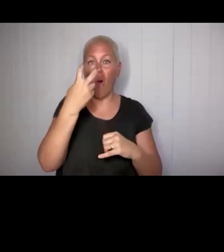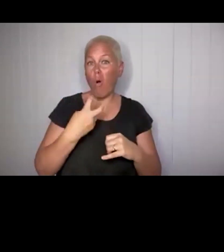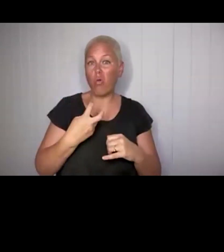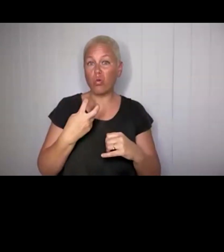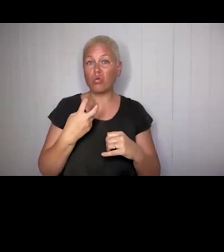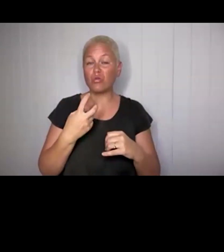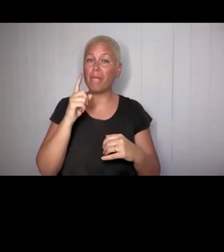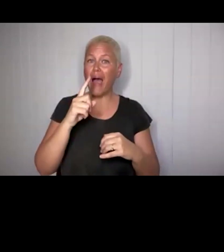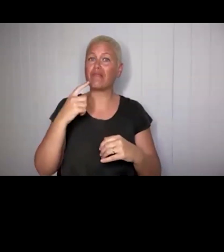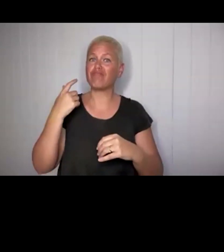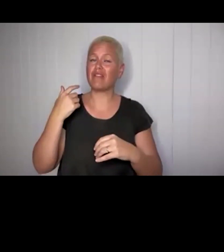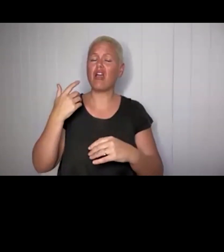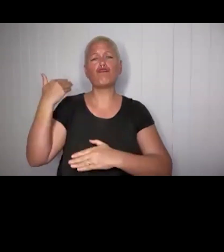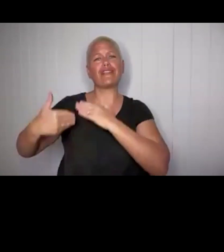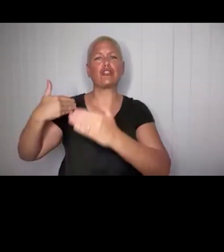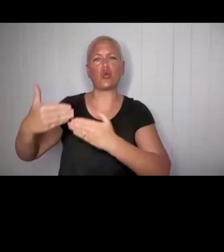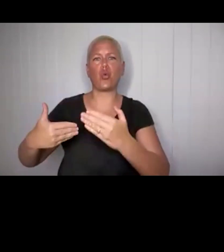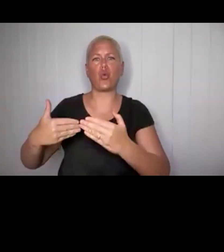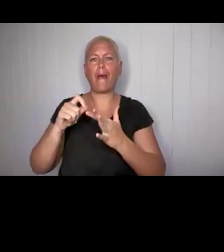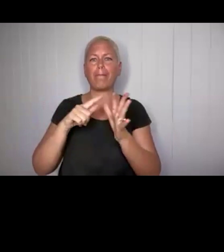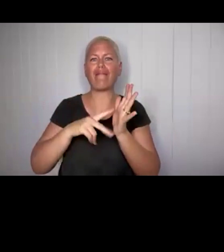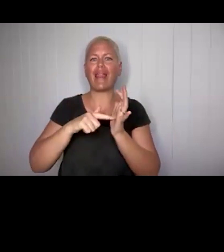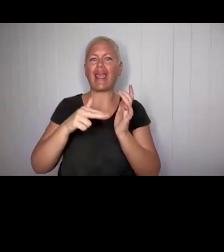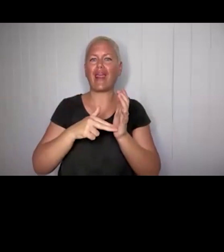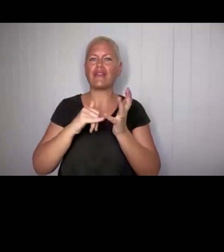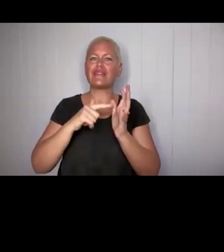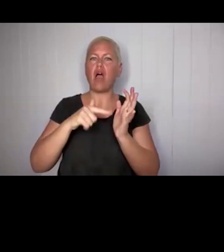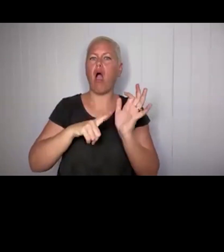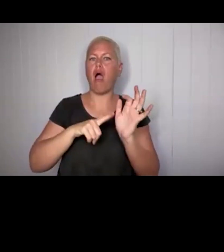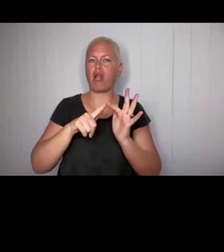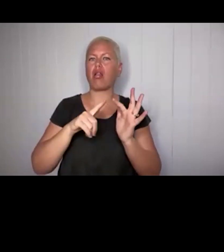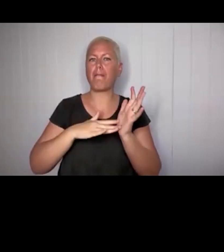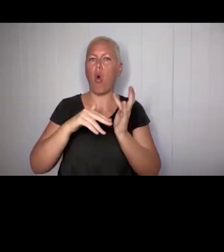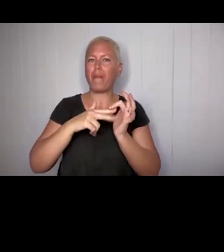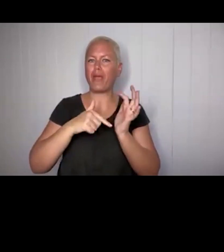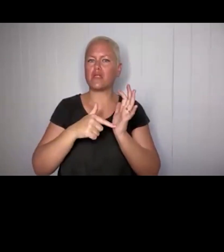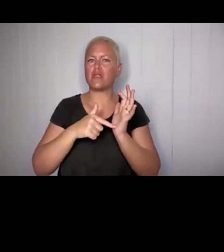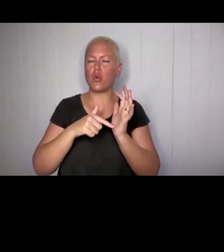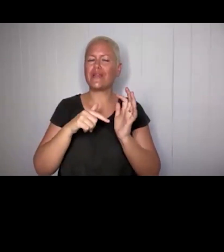traditional national pavilion style moment. So is really around timeliness, and what you think